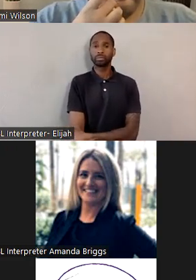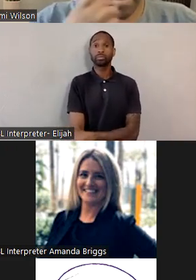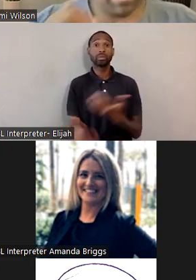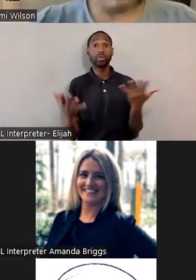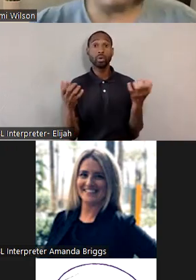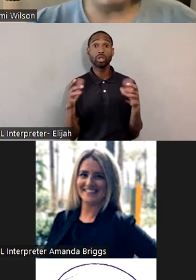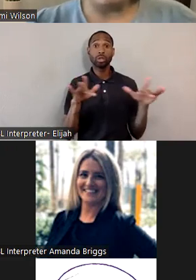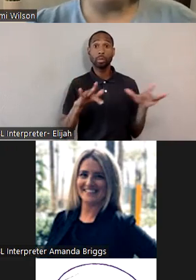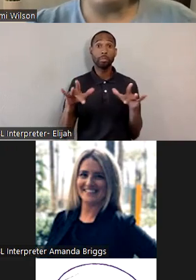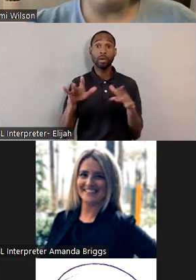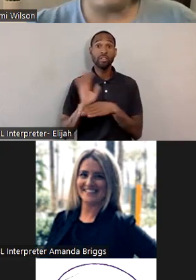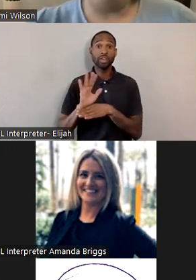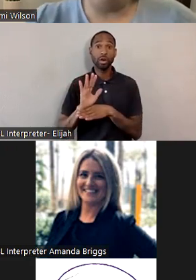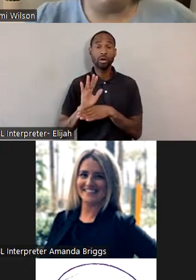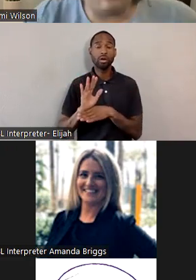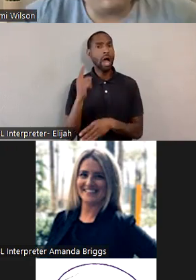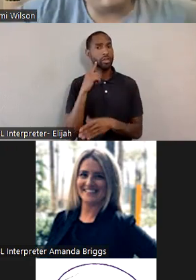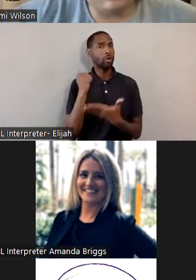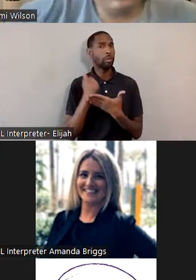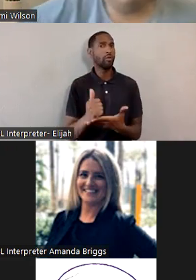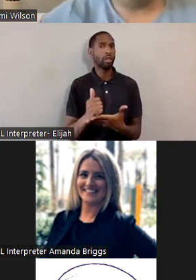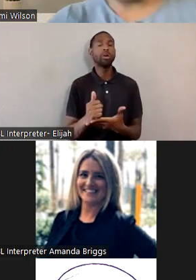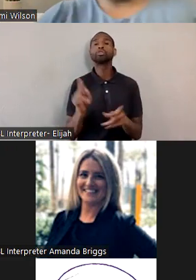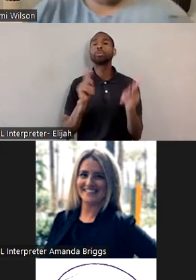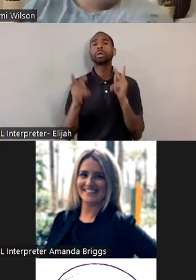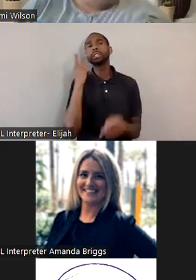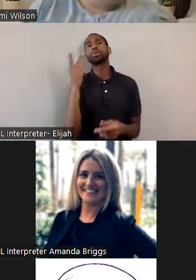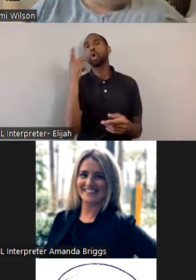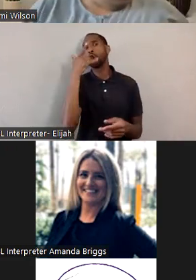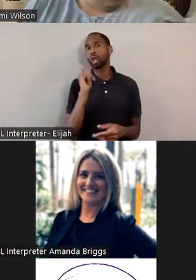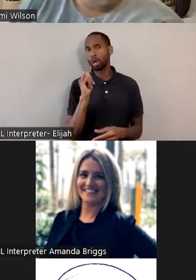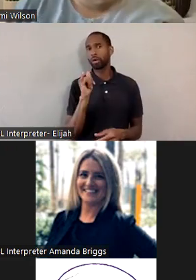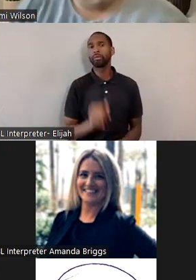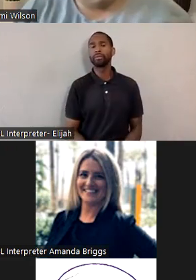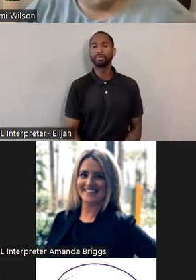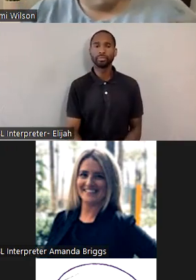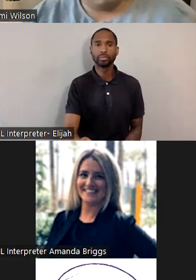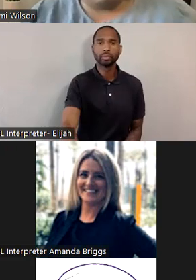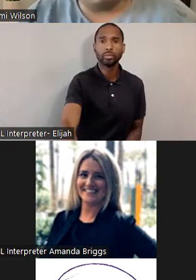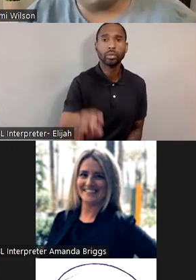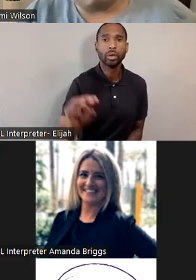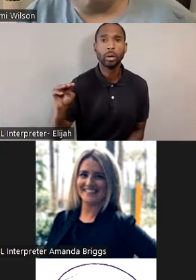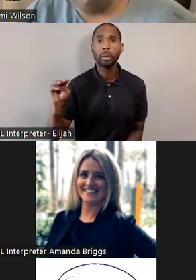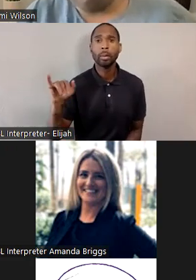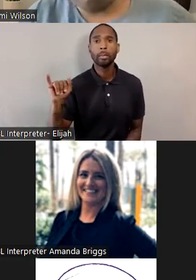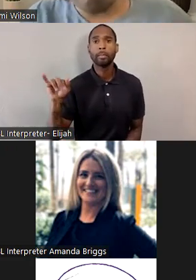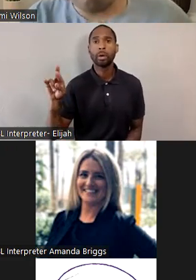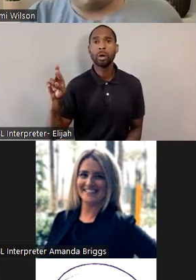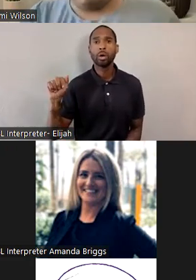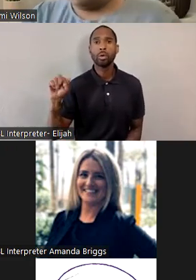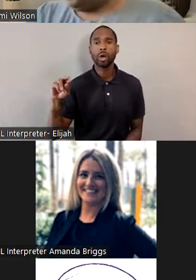This is Miranda. Brandy, the CDC website